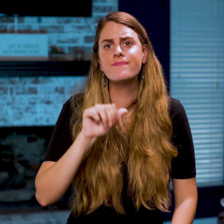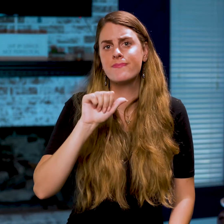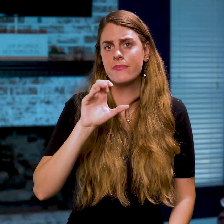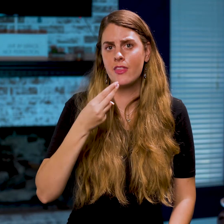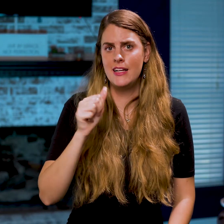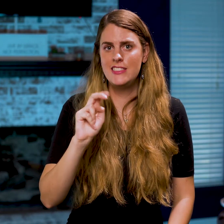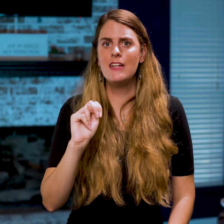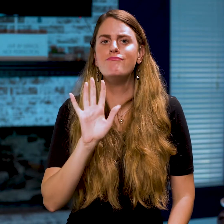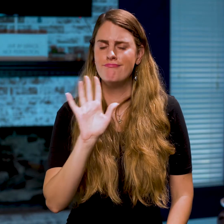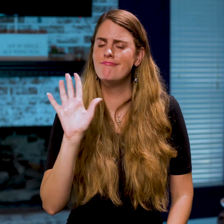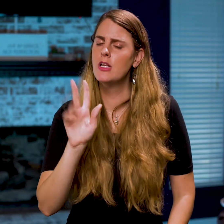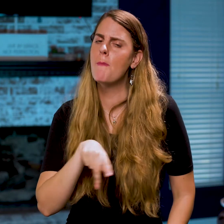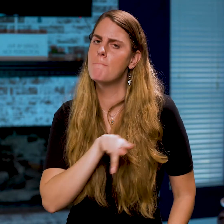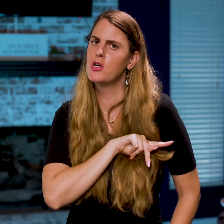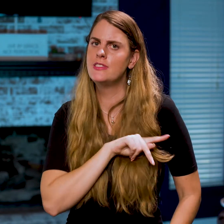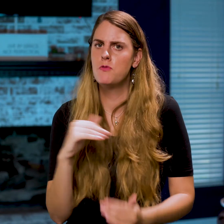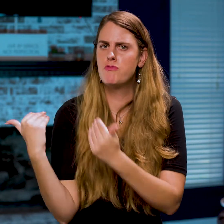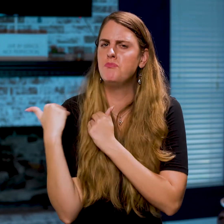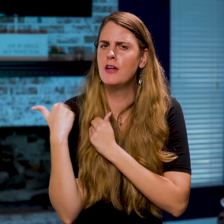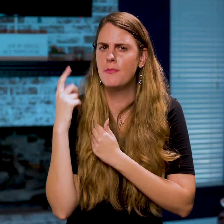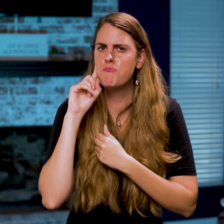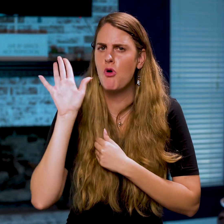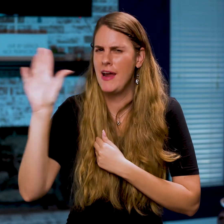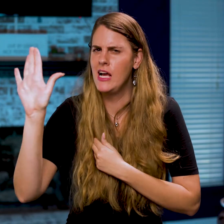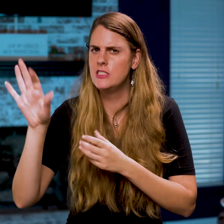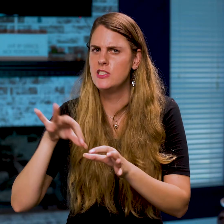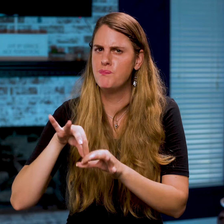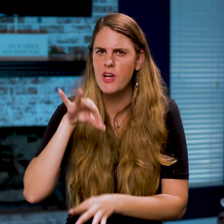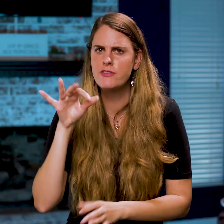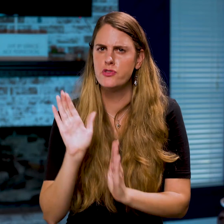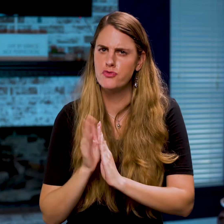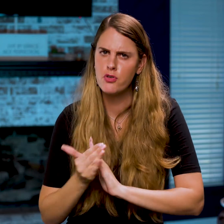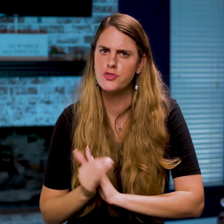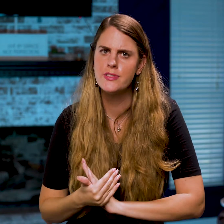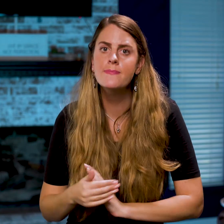Achan is personally responsible for his spiritual adultery,